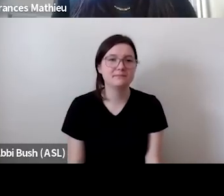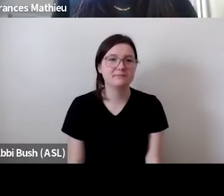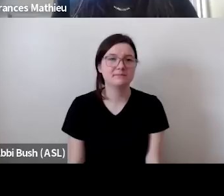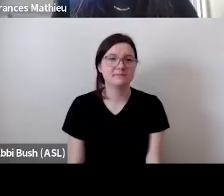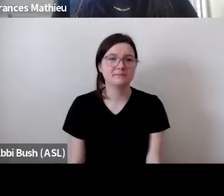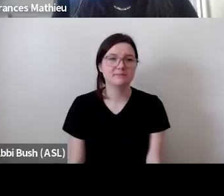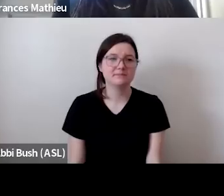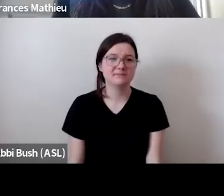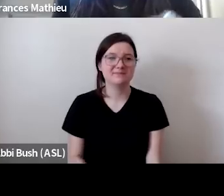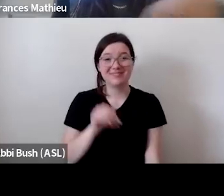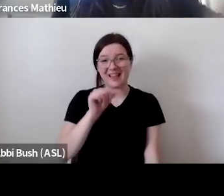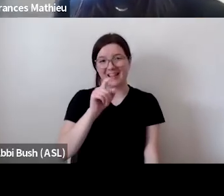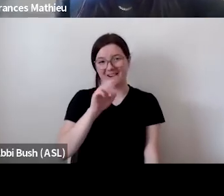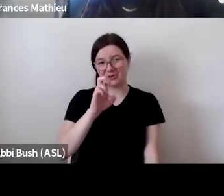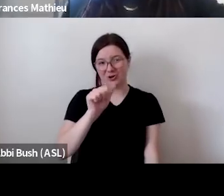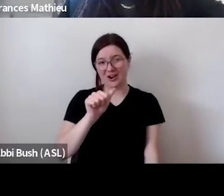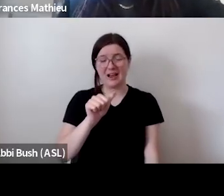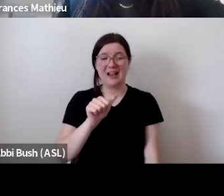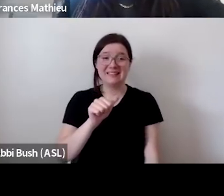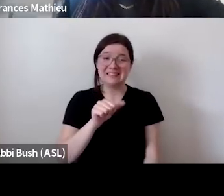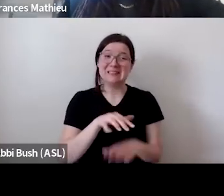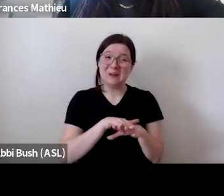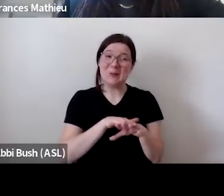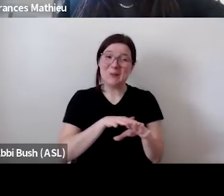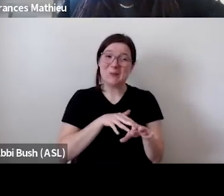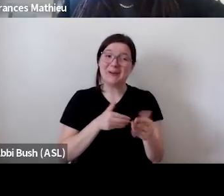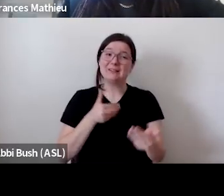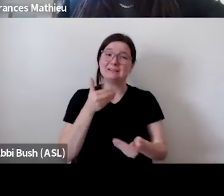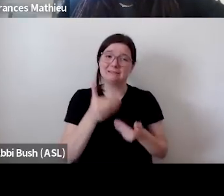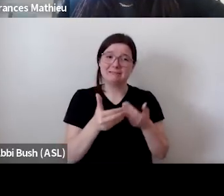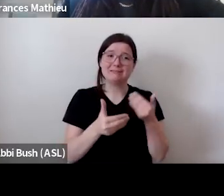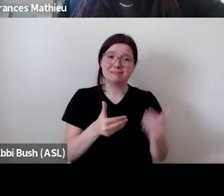Slowly but surely. It takes time. It's not an easy task. You want to,